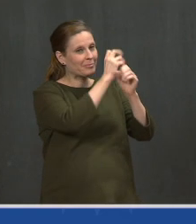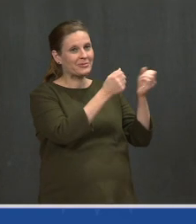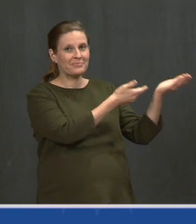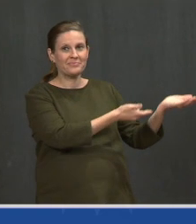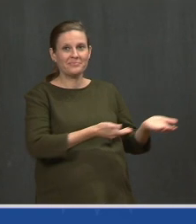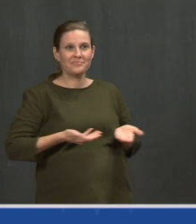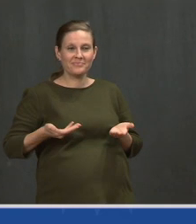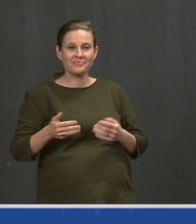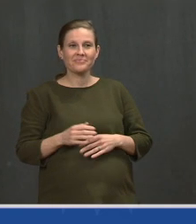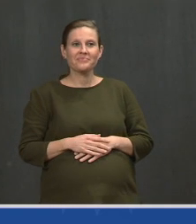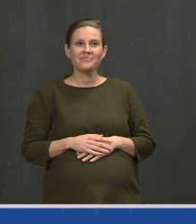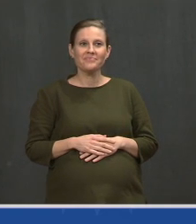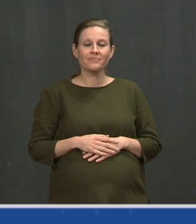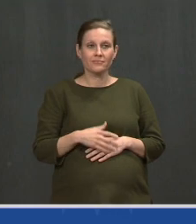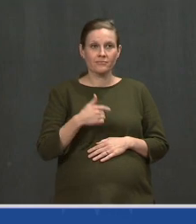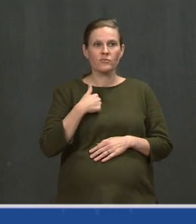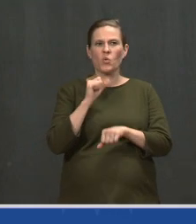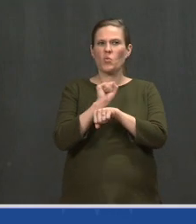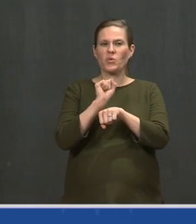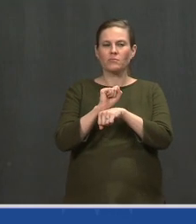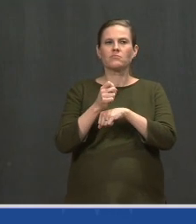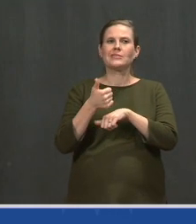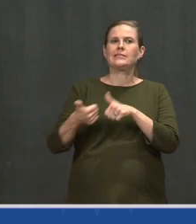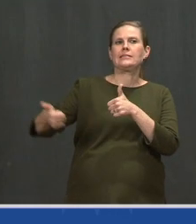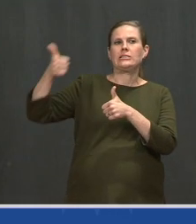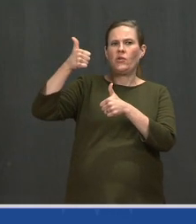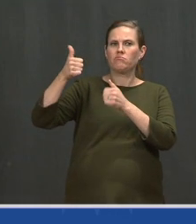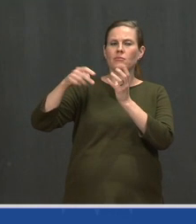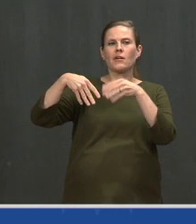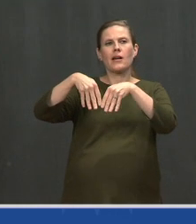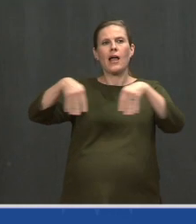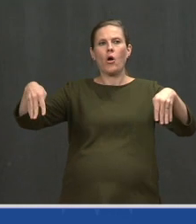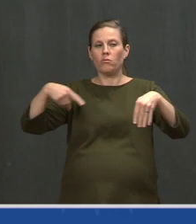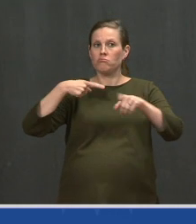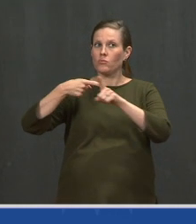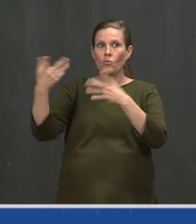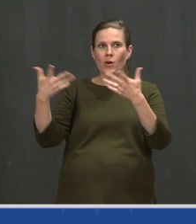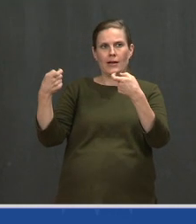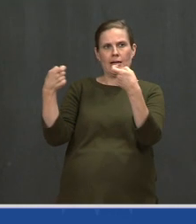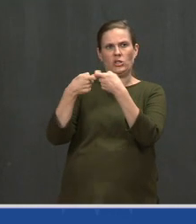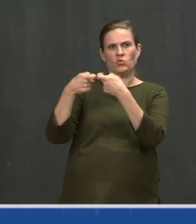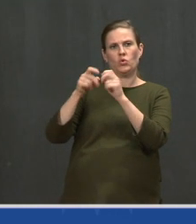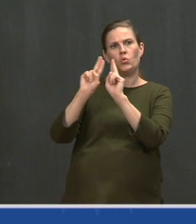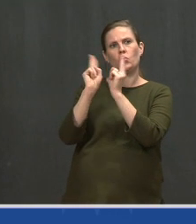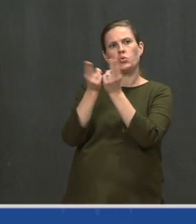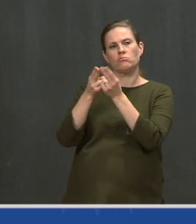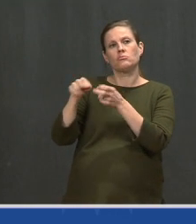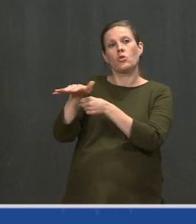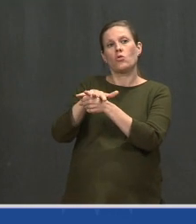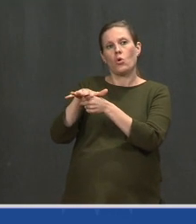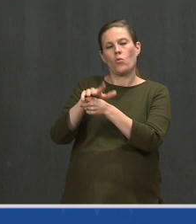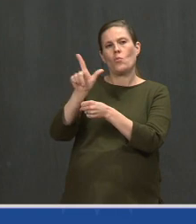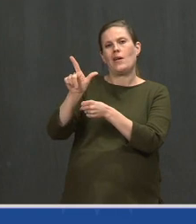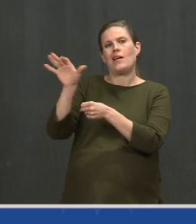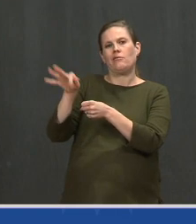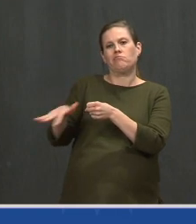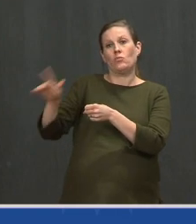and a proud member of the International Brotherhood of Electrical Workers, Local 29, right here in Pittsburgh. From day 1 of this pandemic,